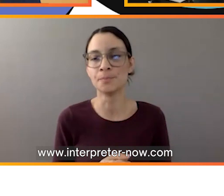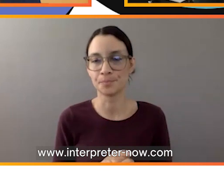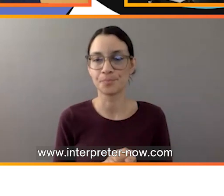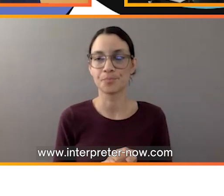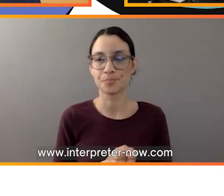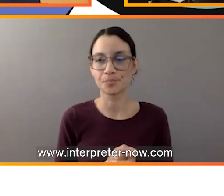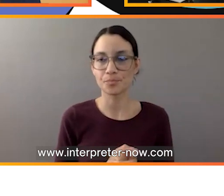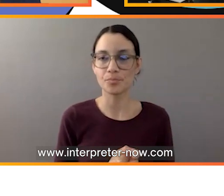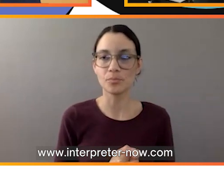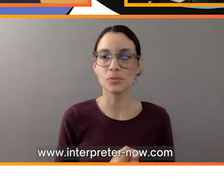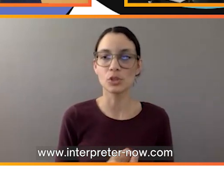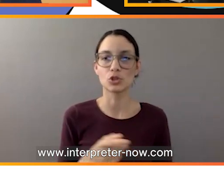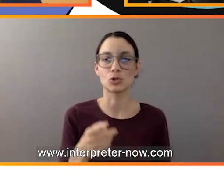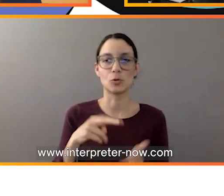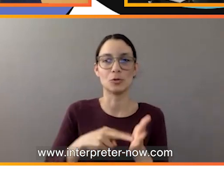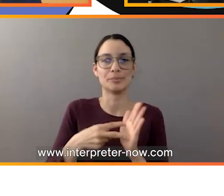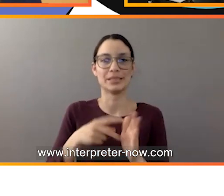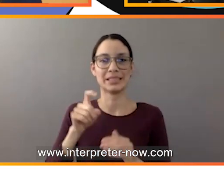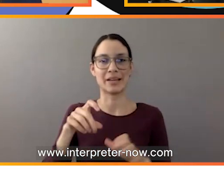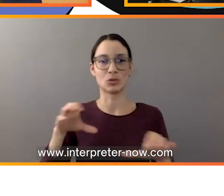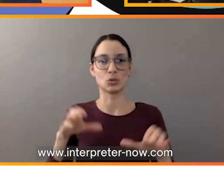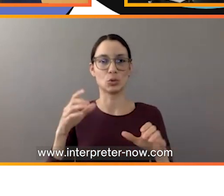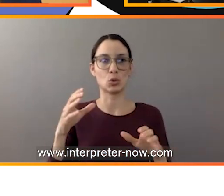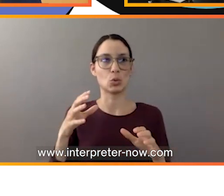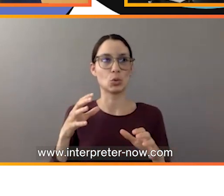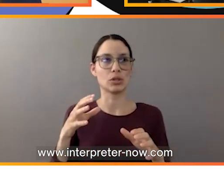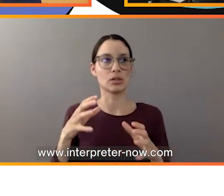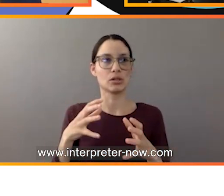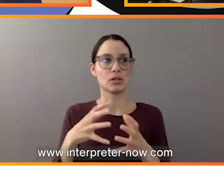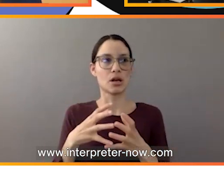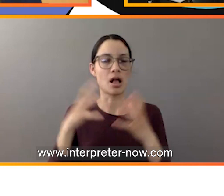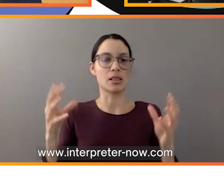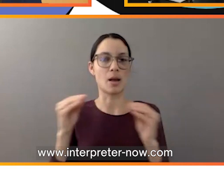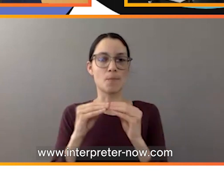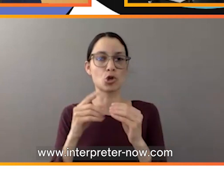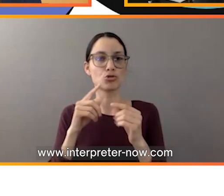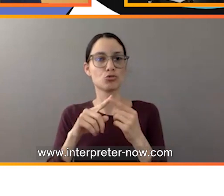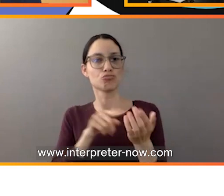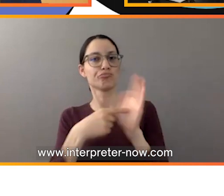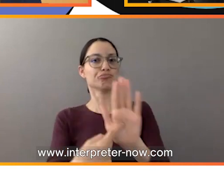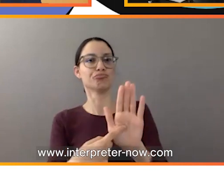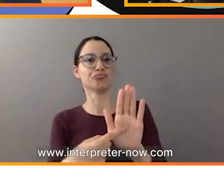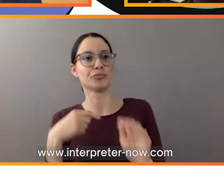to get a job in tech now, your network is most important. It has always been important.